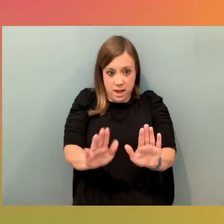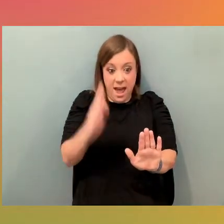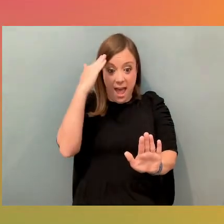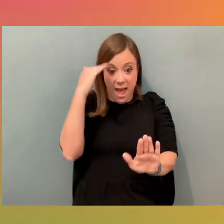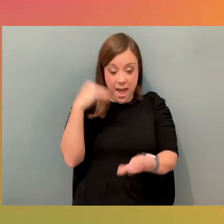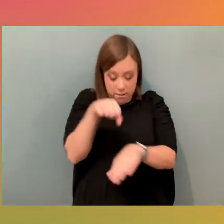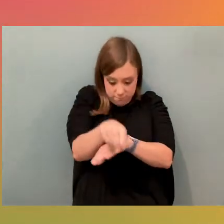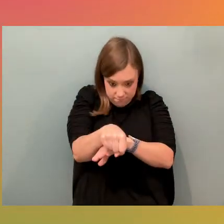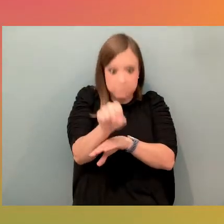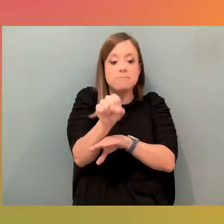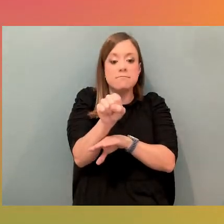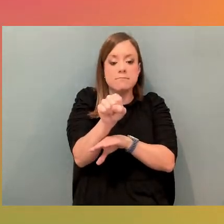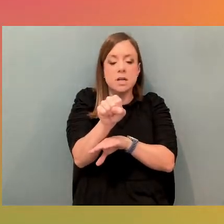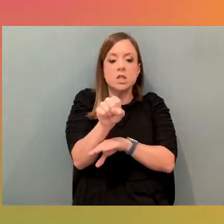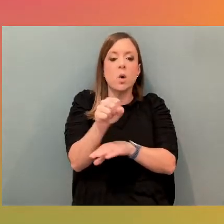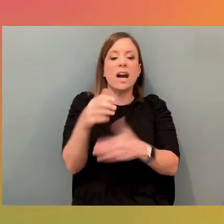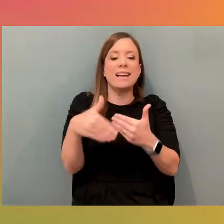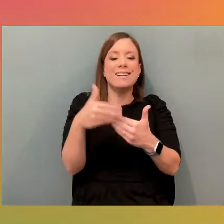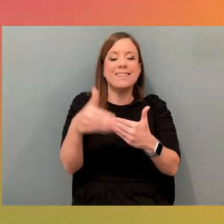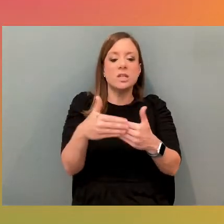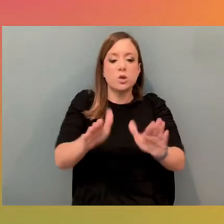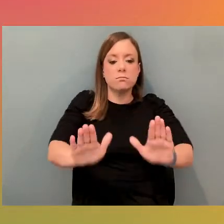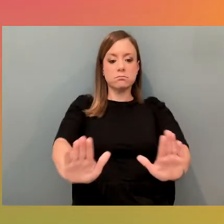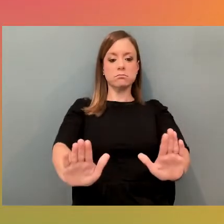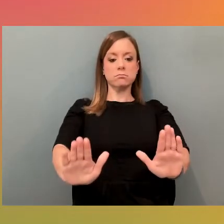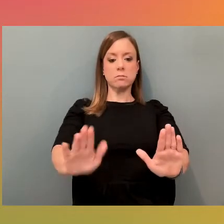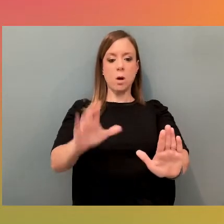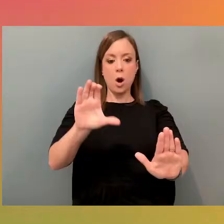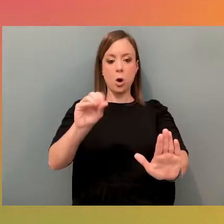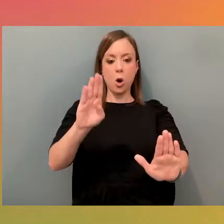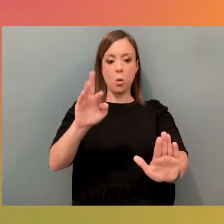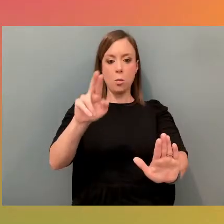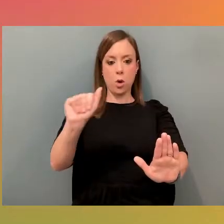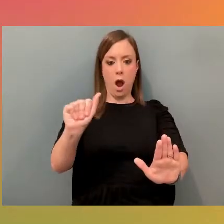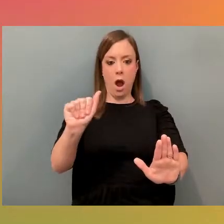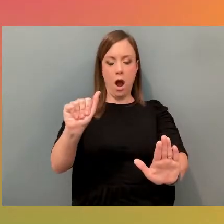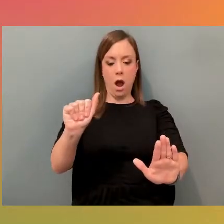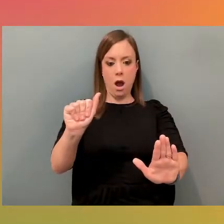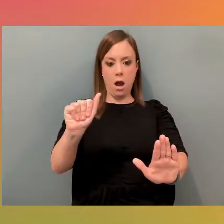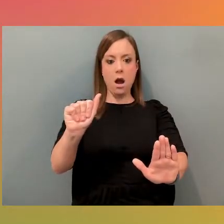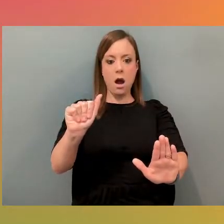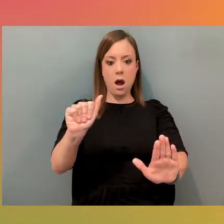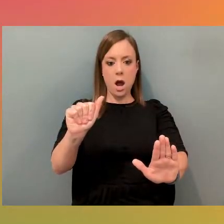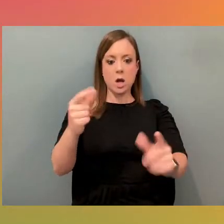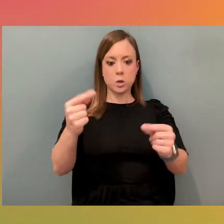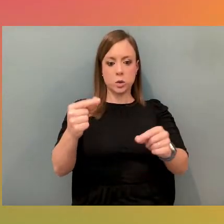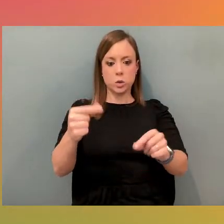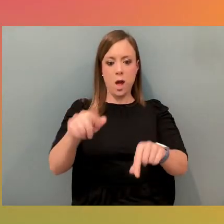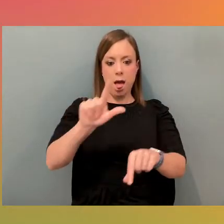AND LIFT YOUR HEAD FORWARD SO YOU CAN SLIDE INTO A COBRA.